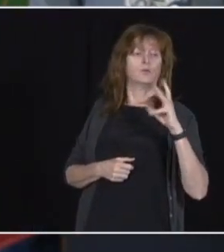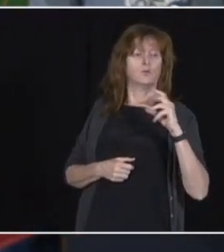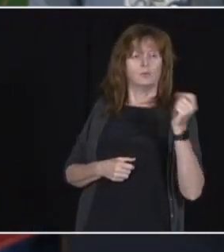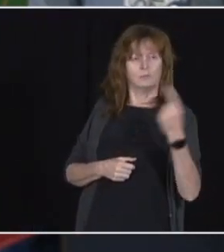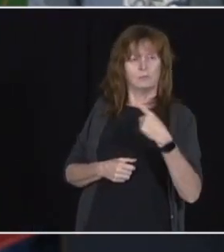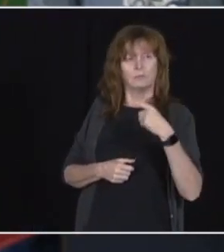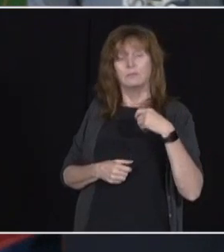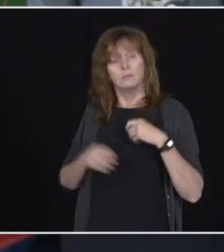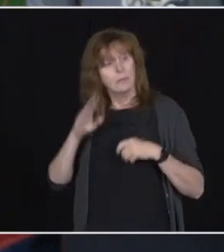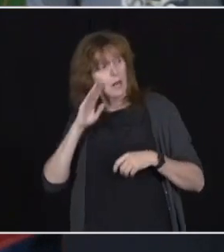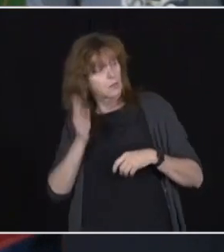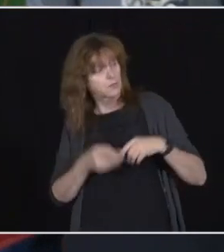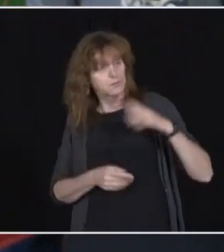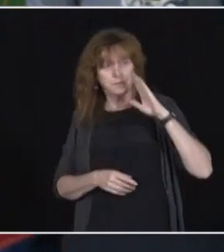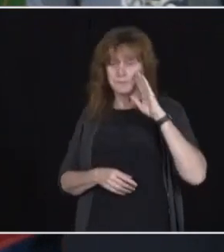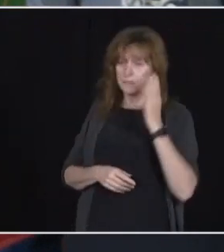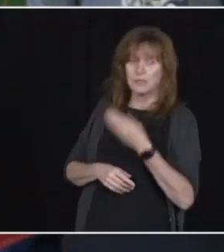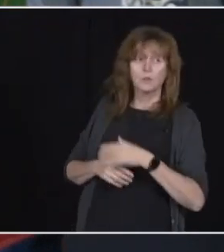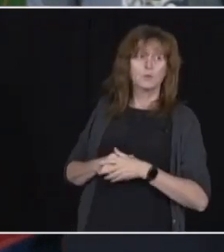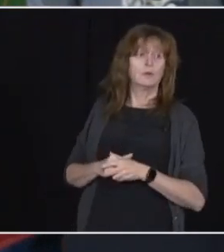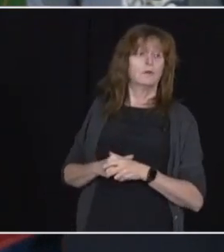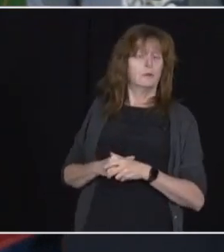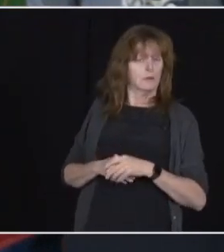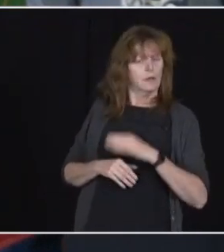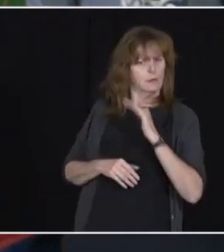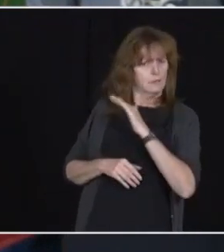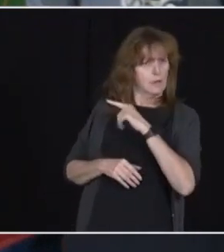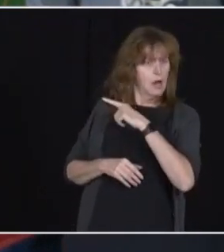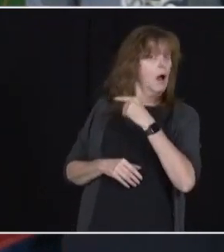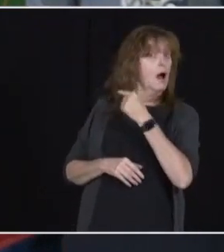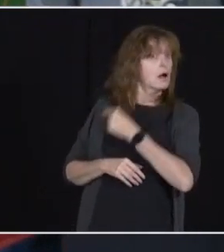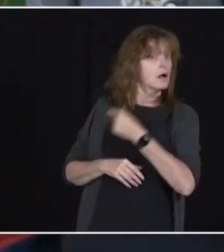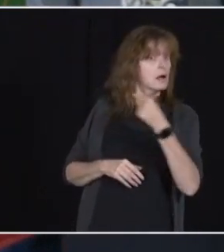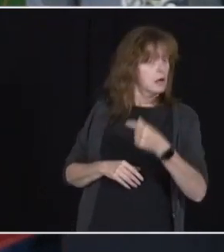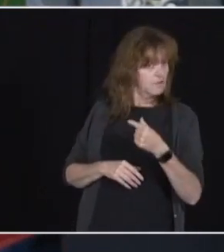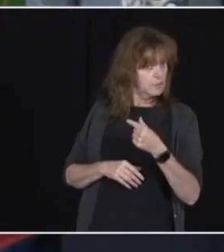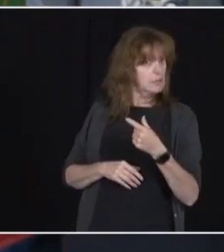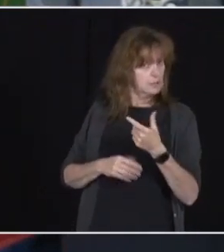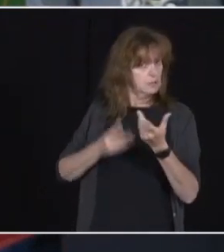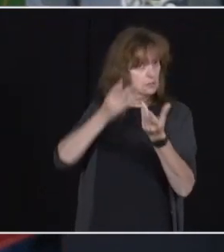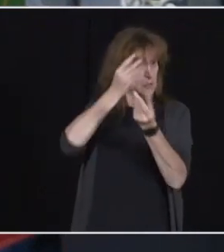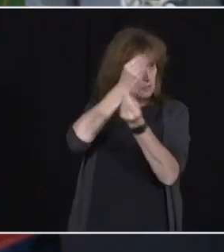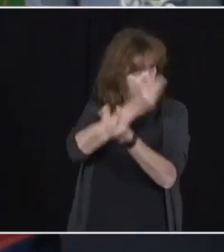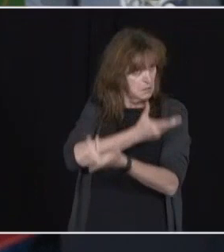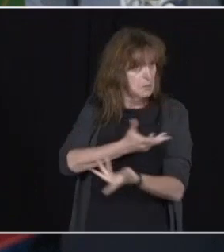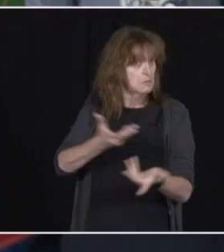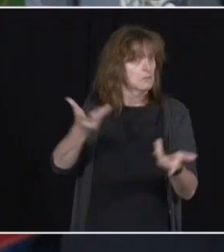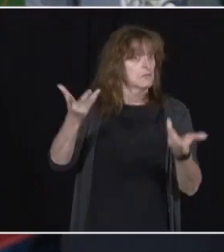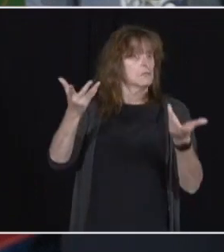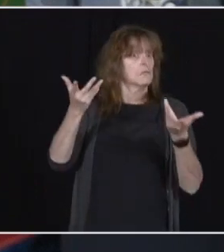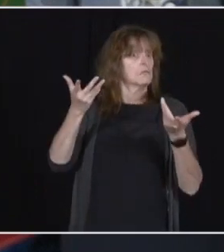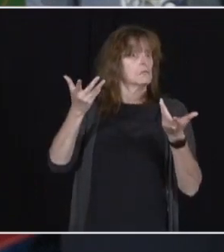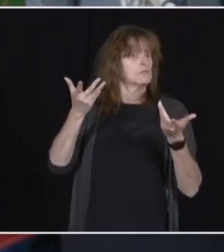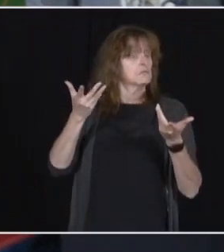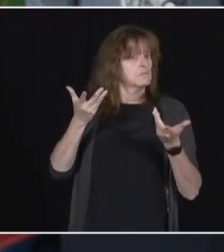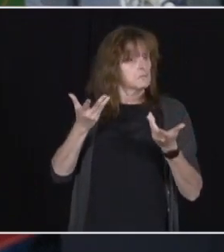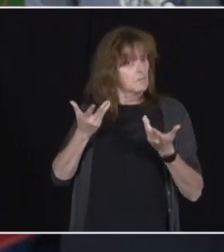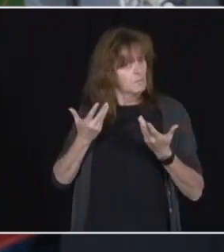Premier, your government has put out a notice saying that you would like to try and get the legislature to